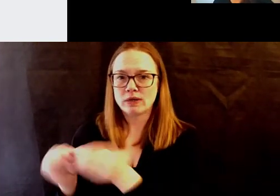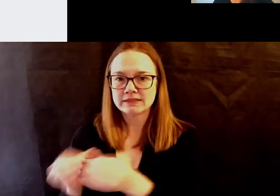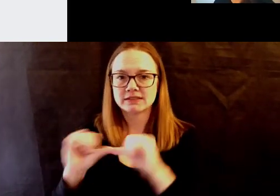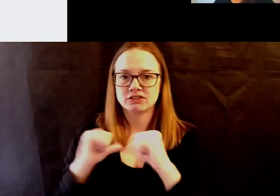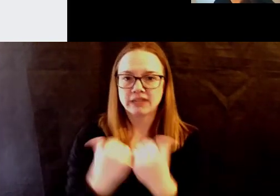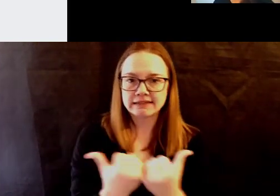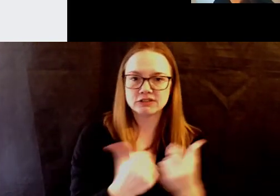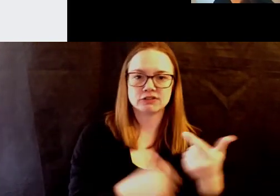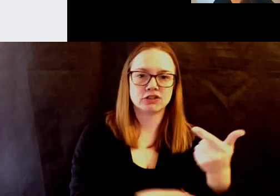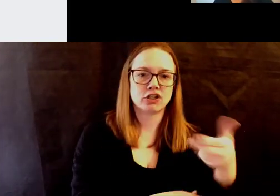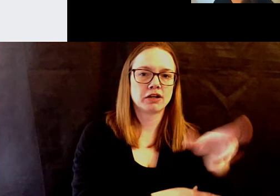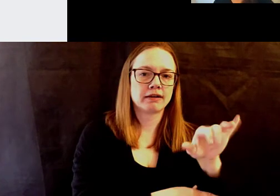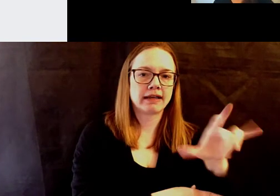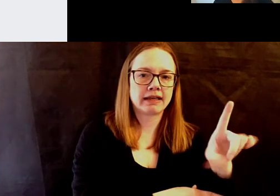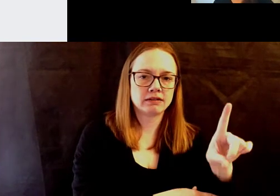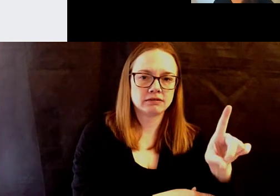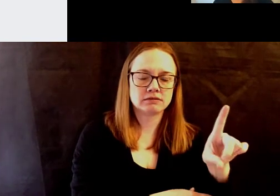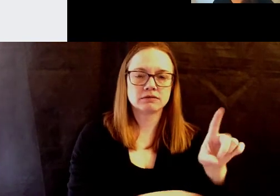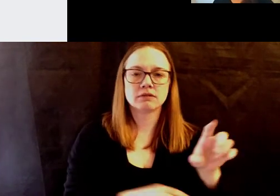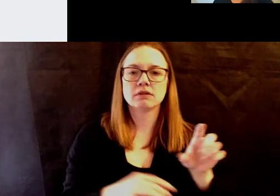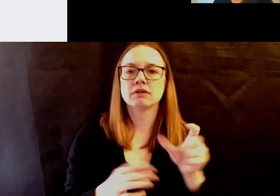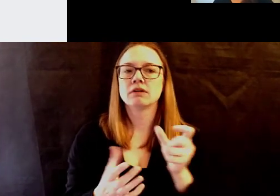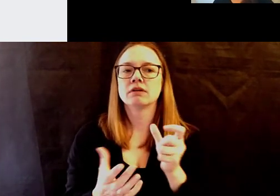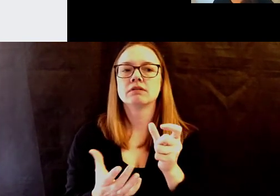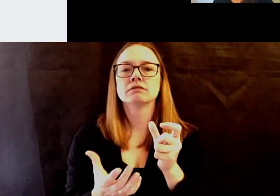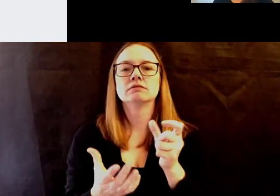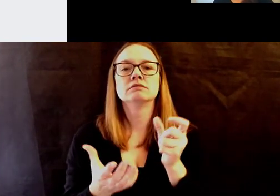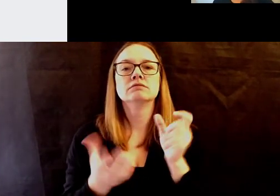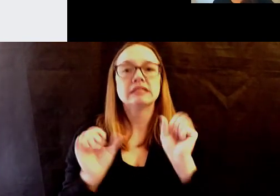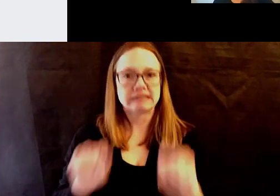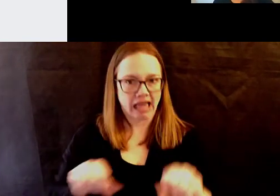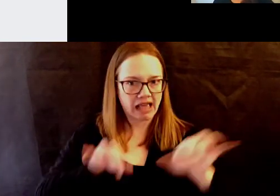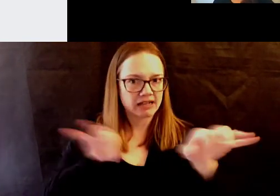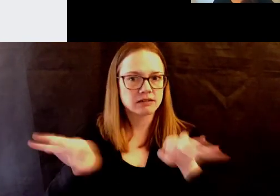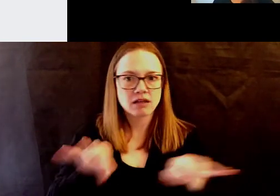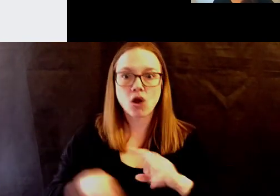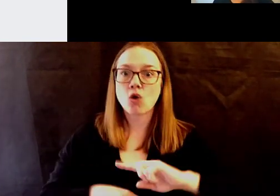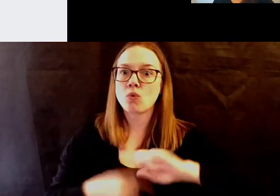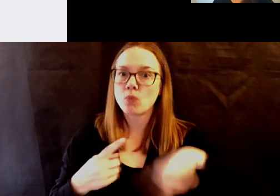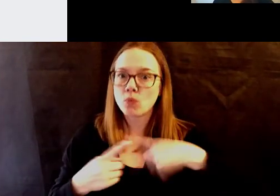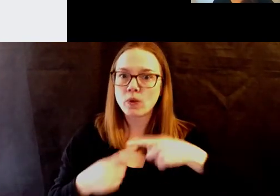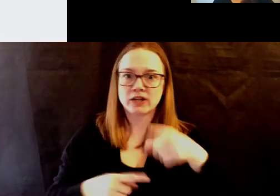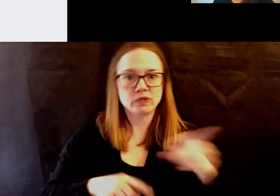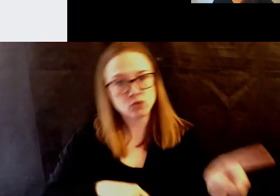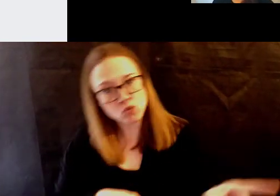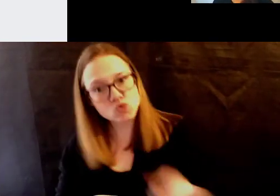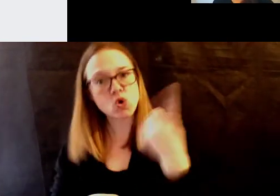to go to the legislature or to make sure that you reach out